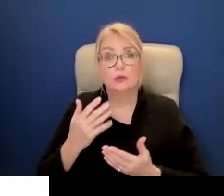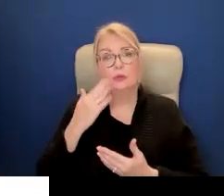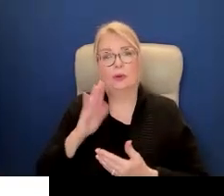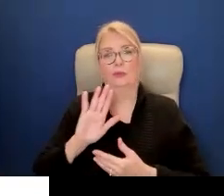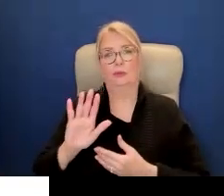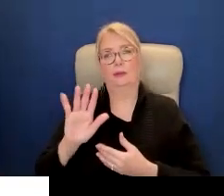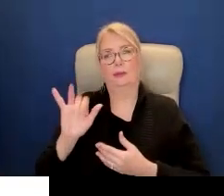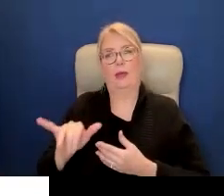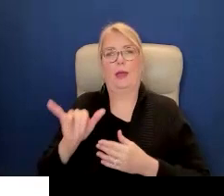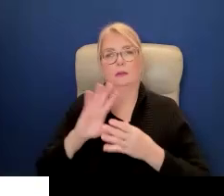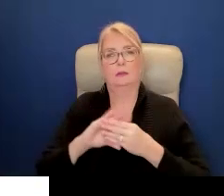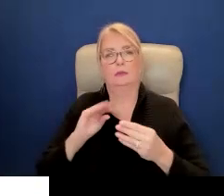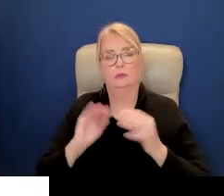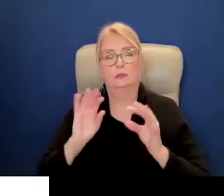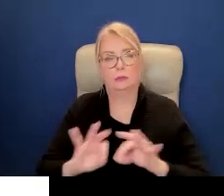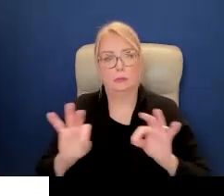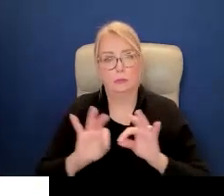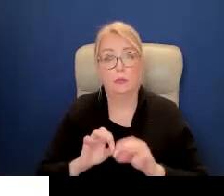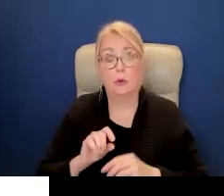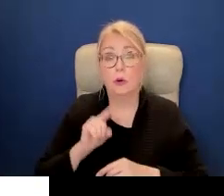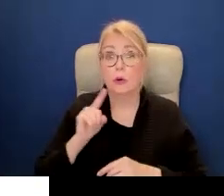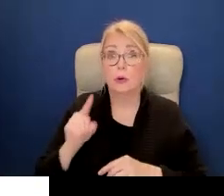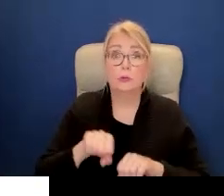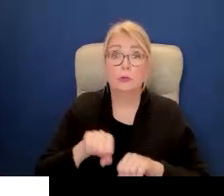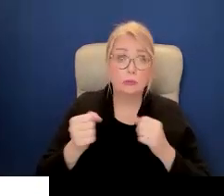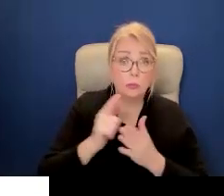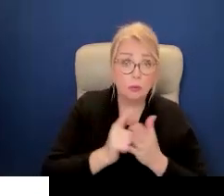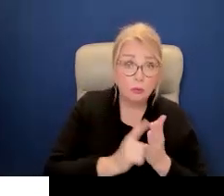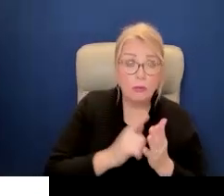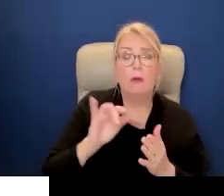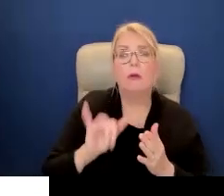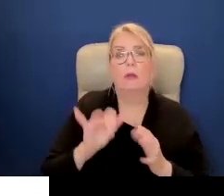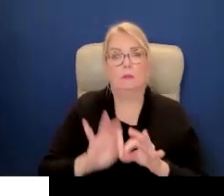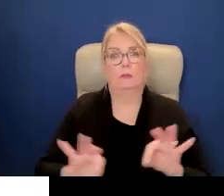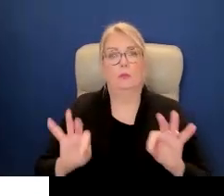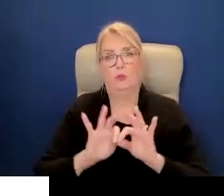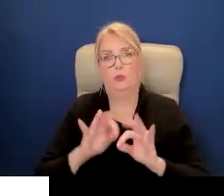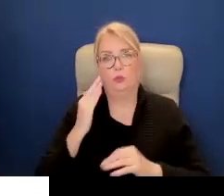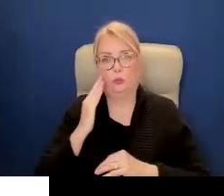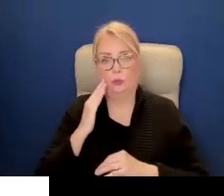If you have any, a criminal history is very important. Knowing, you know, where